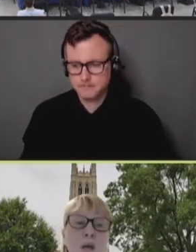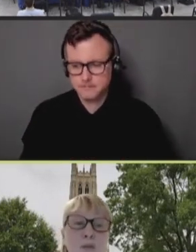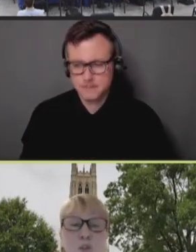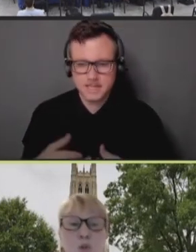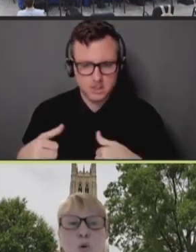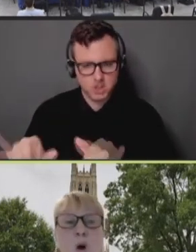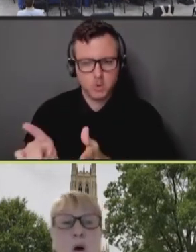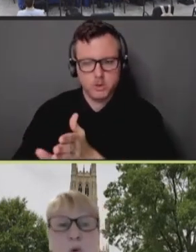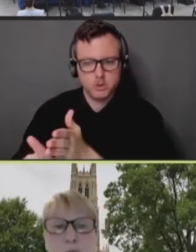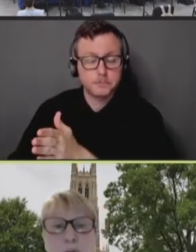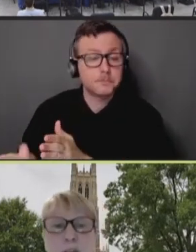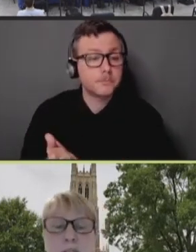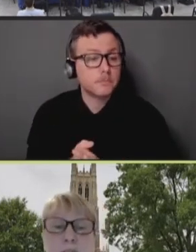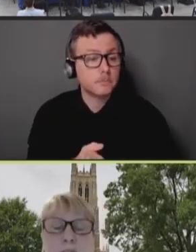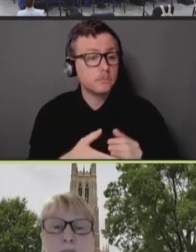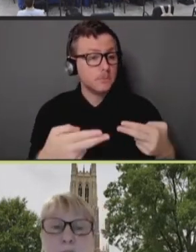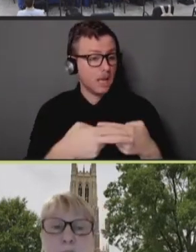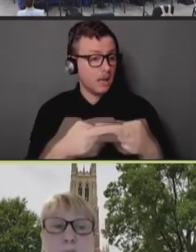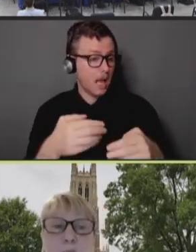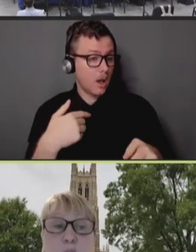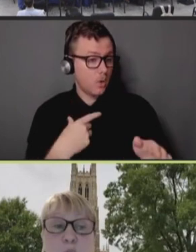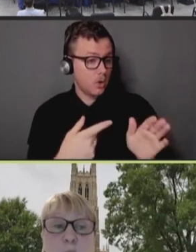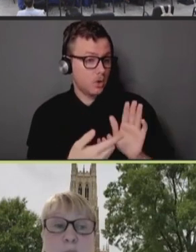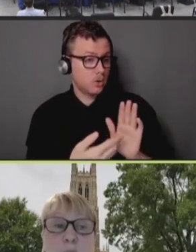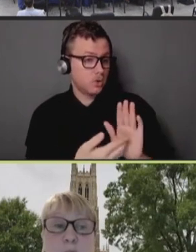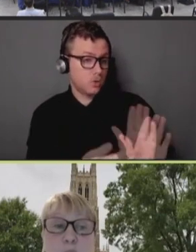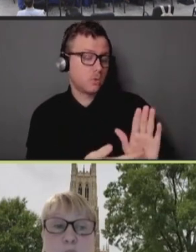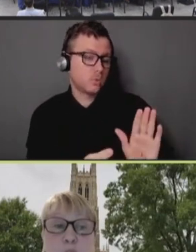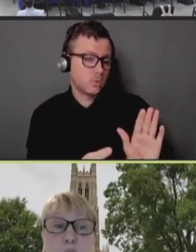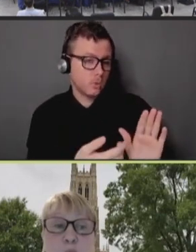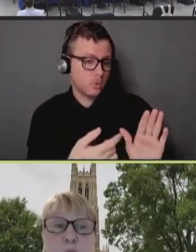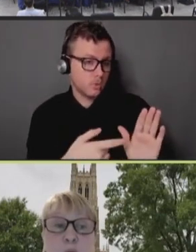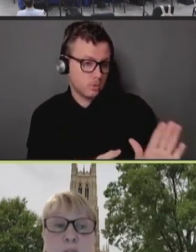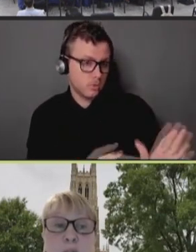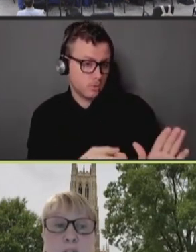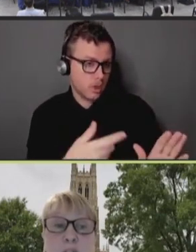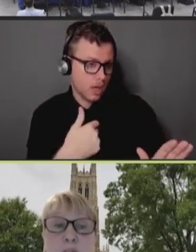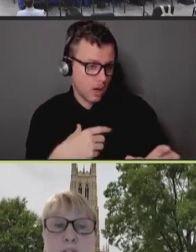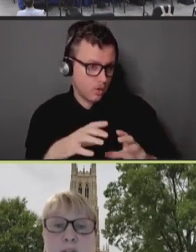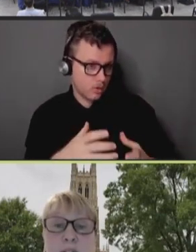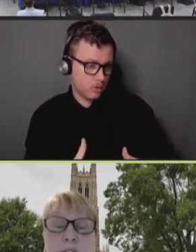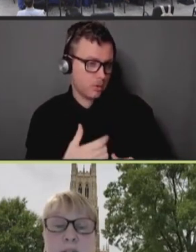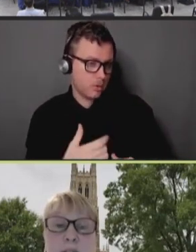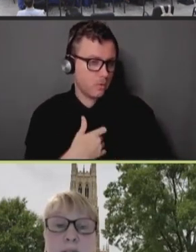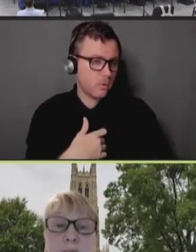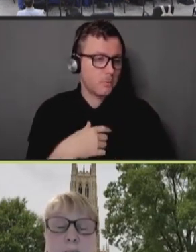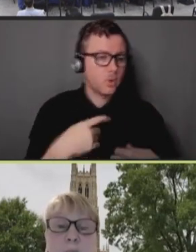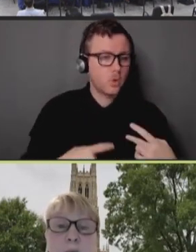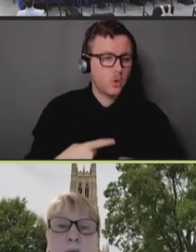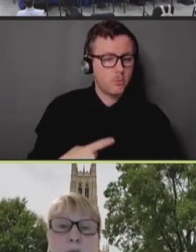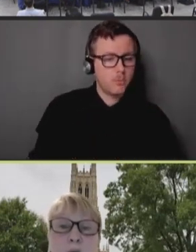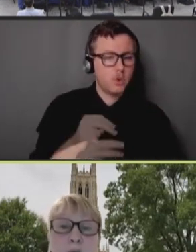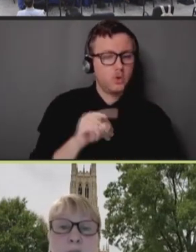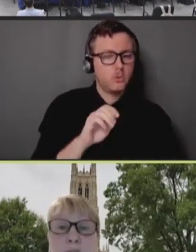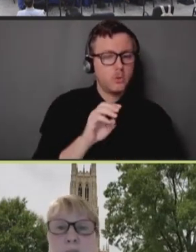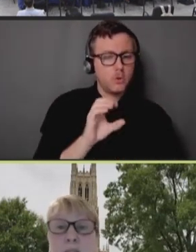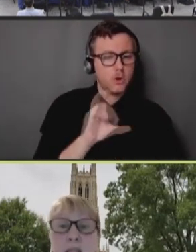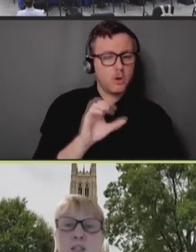I will show our findings from our group about pneumococcal and shingles vaccines is candidates